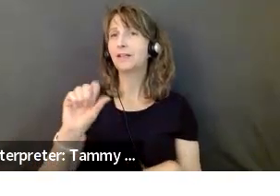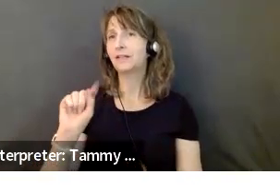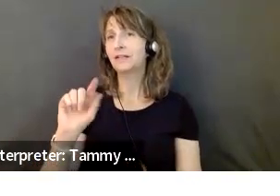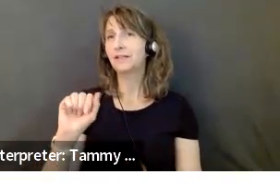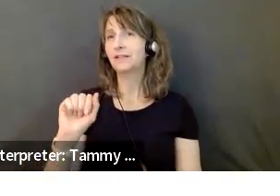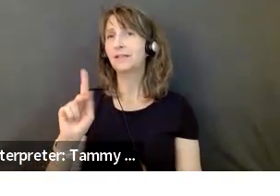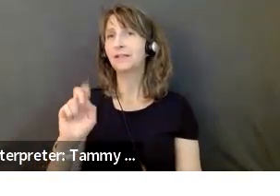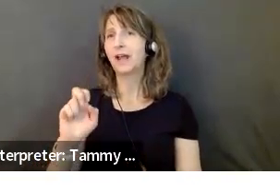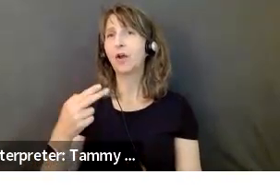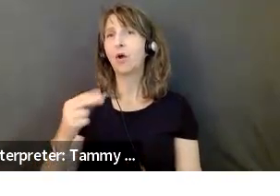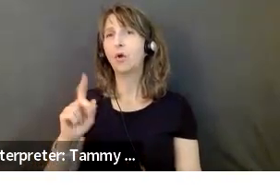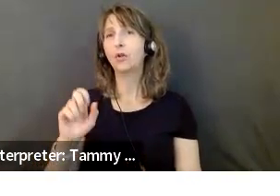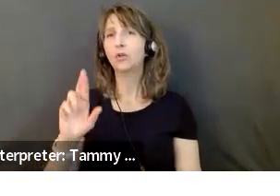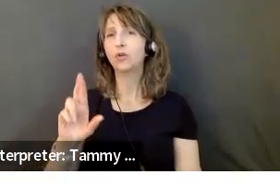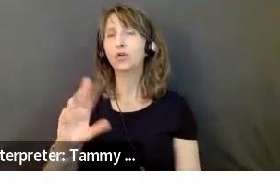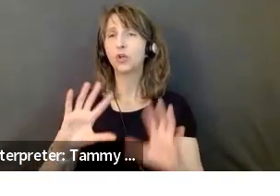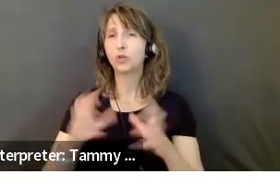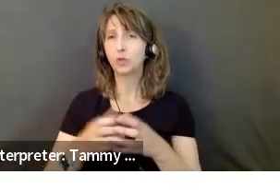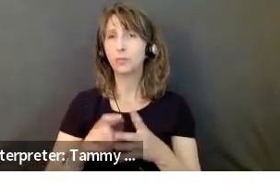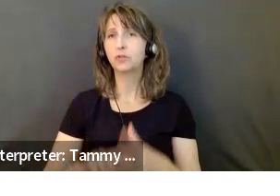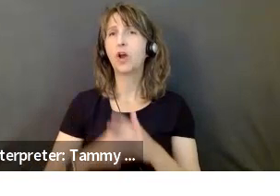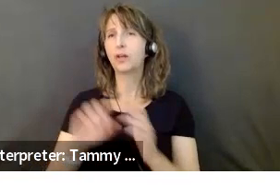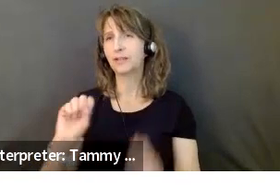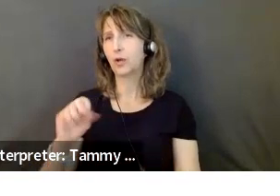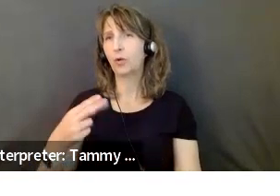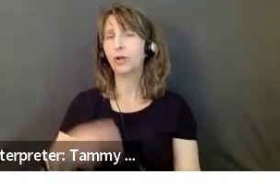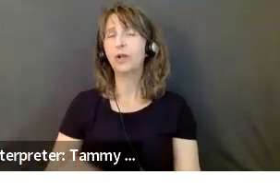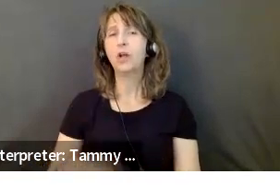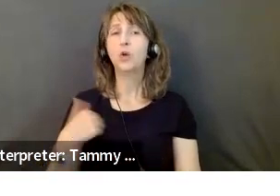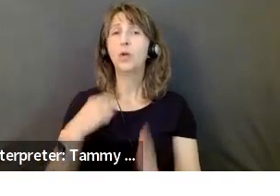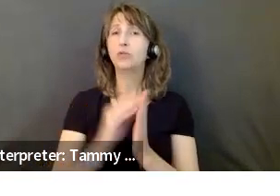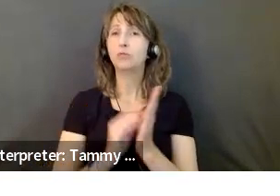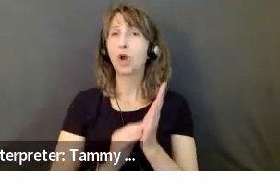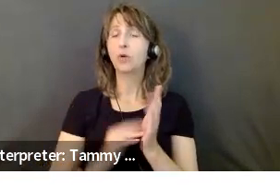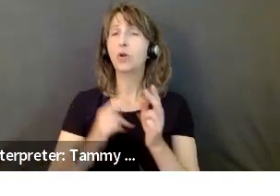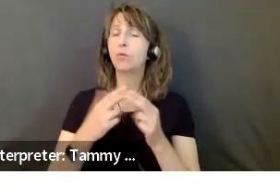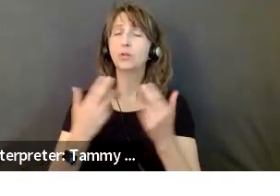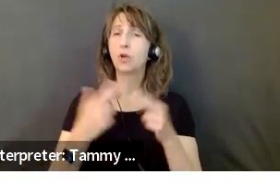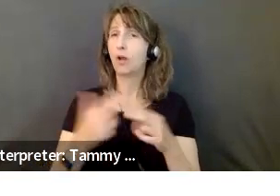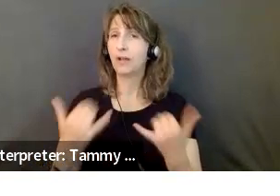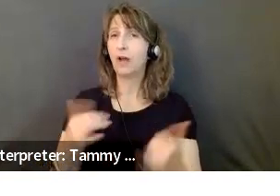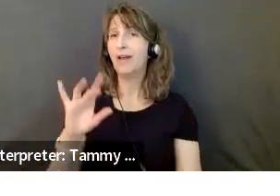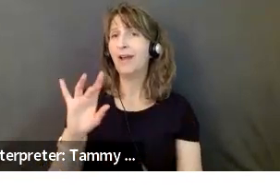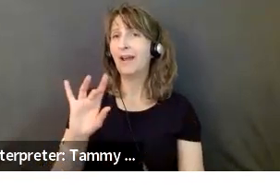And we, wrote, which is now HCR 33. And.